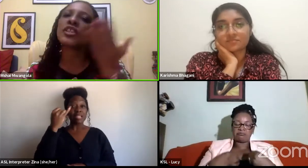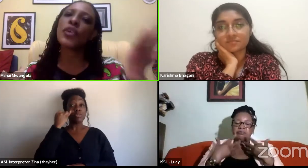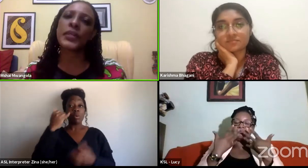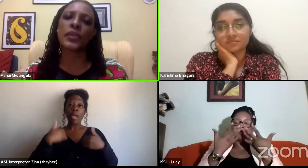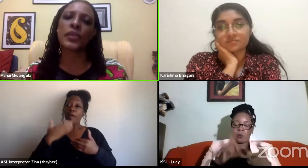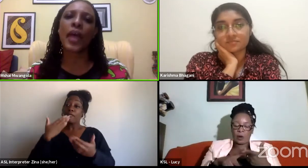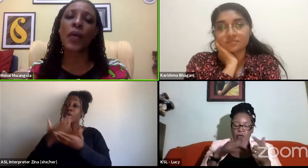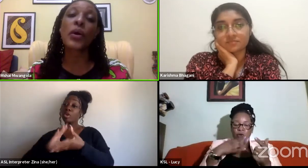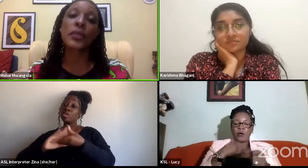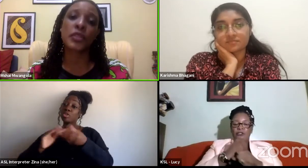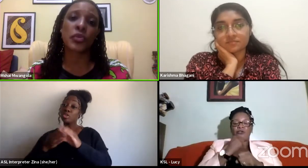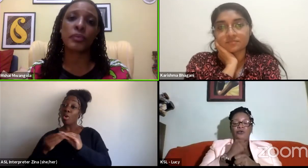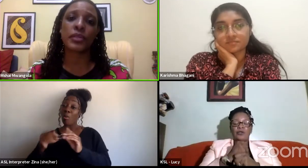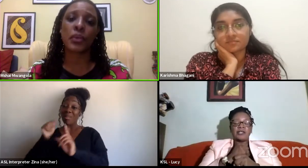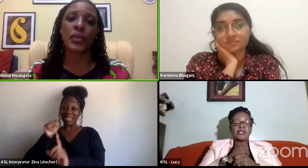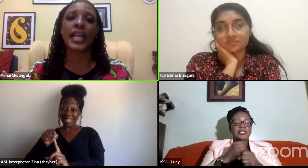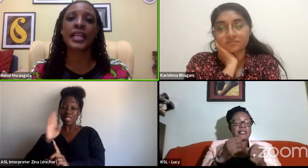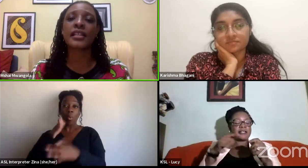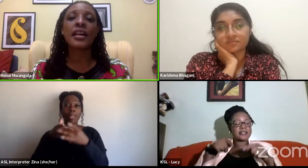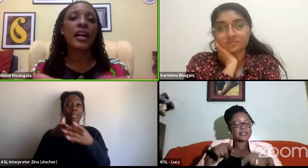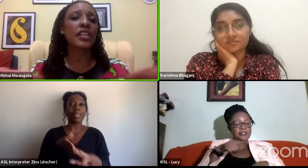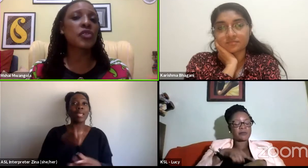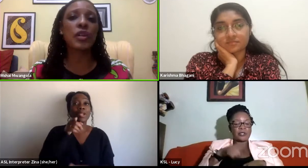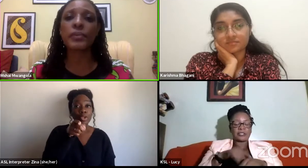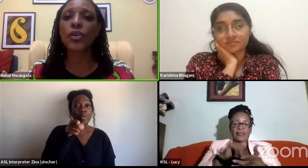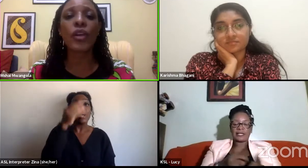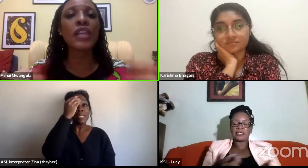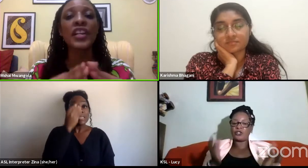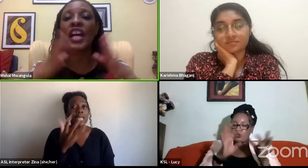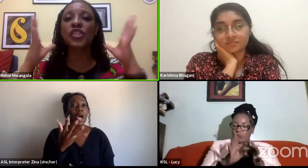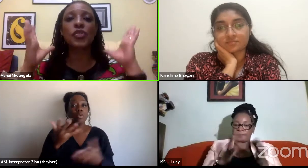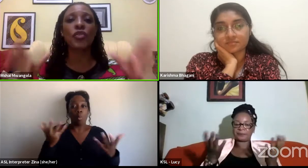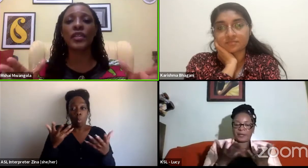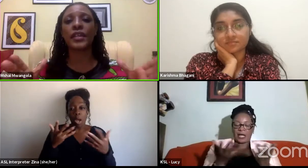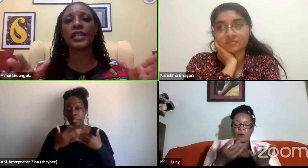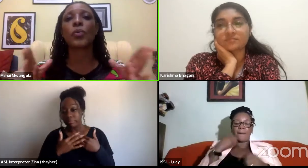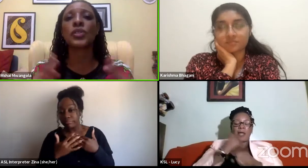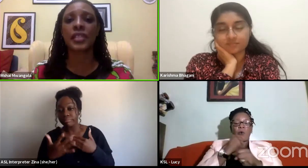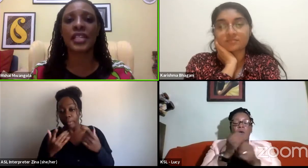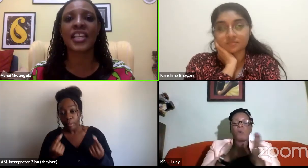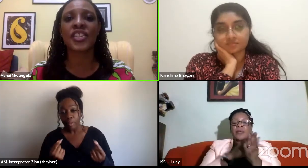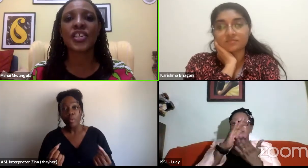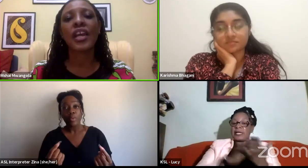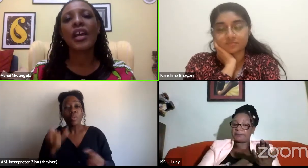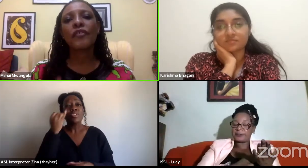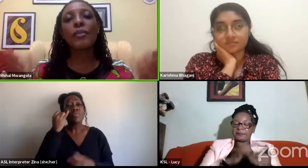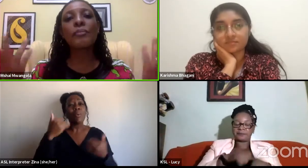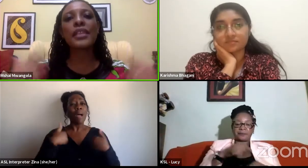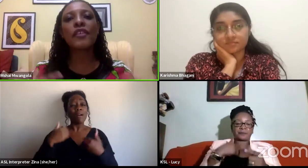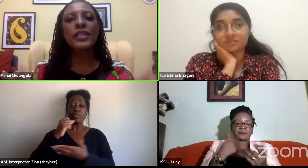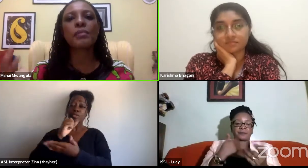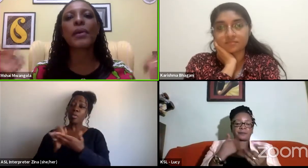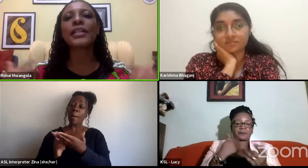it joins with the way I work with script, that when I get a script or even a story, that I want to stage, for me, the first part